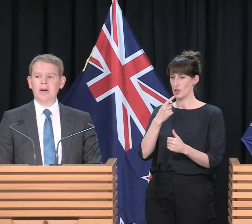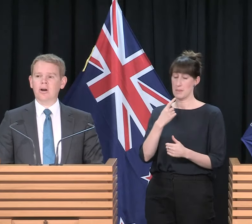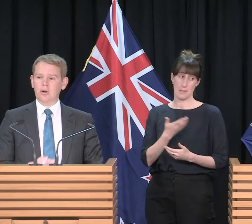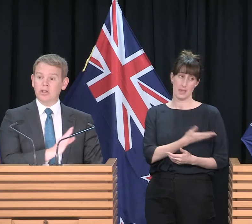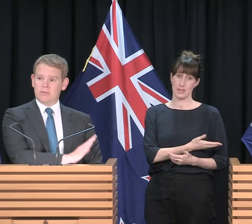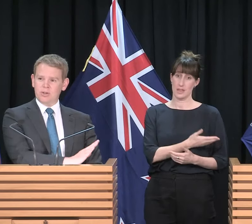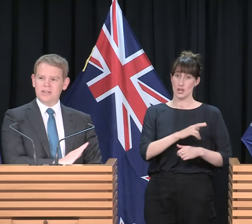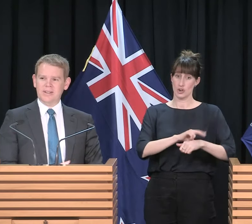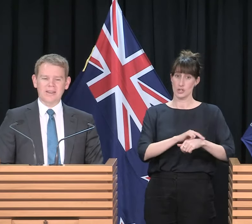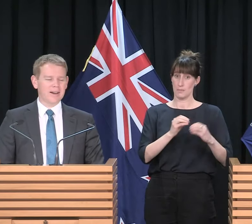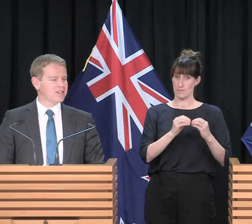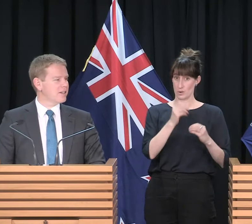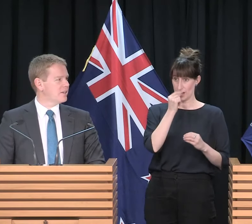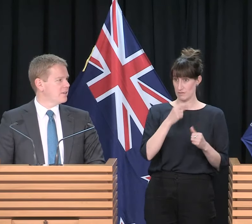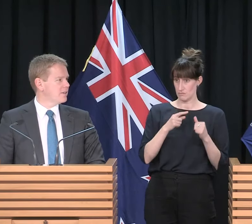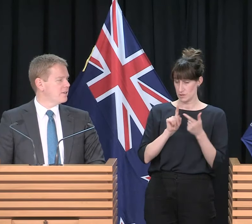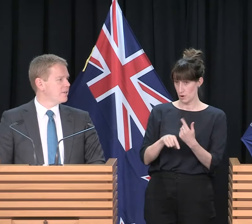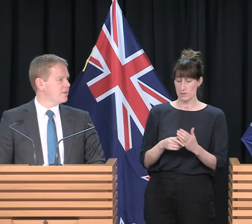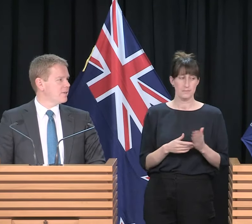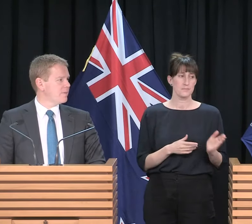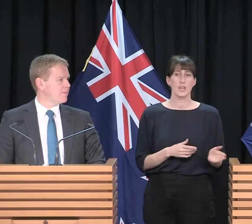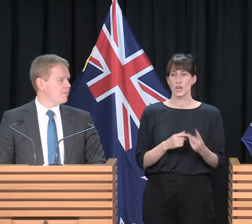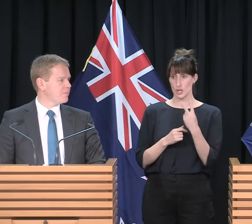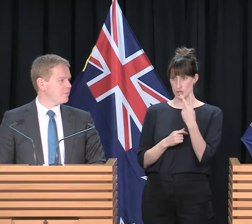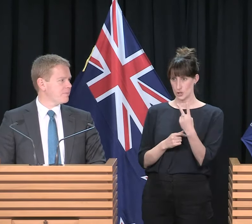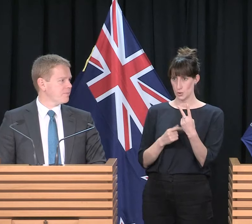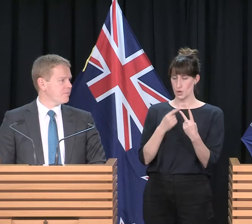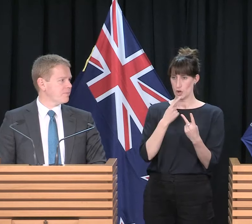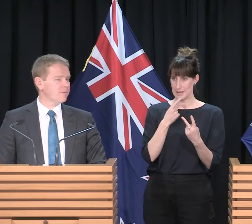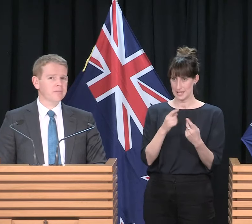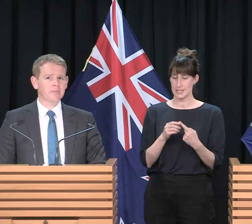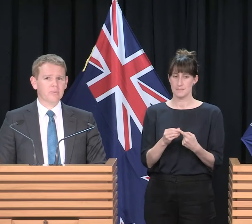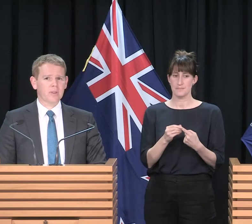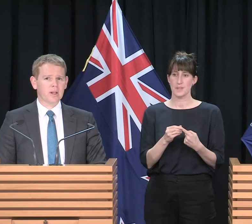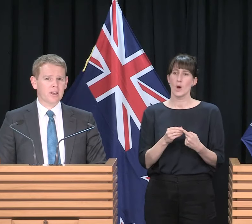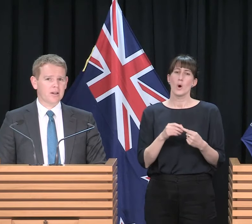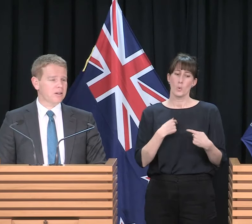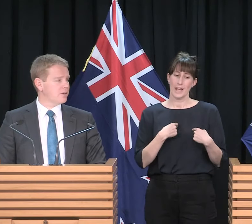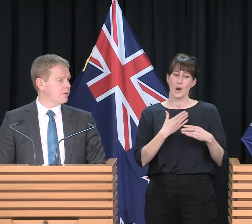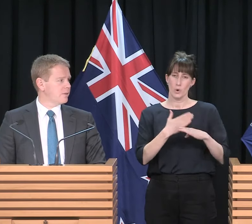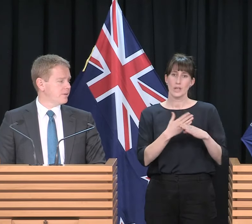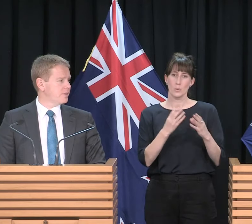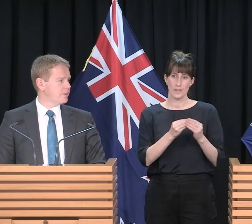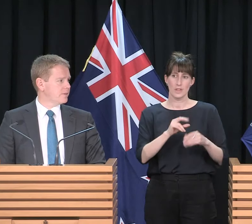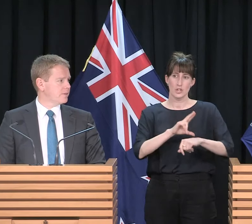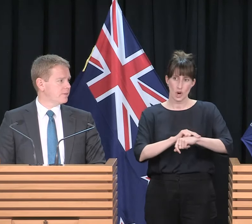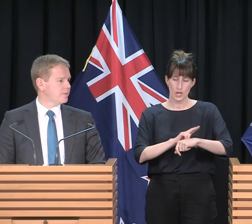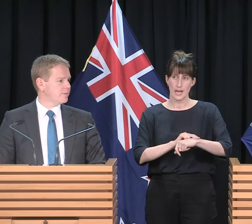in public if it's contained in households? It's an extra line of defence. As